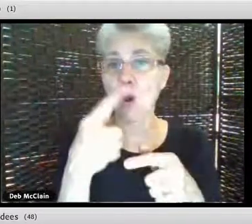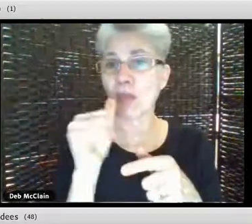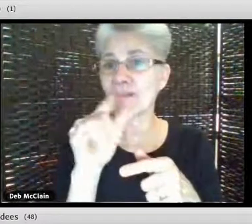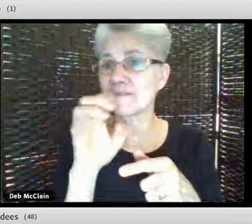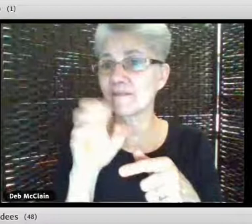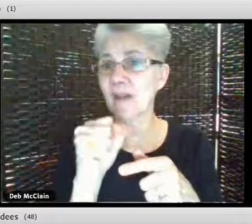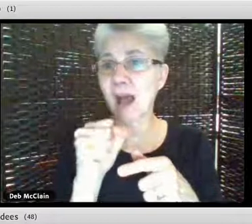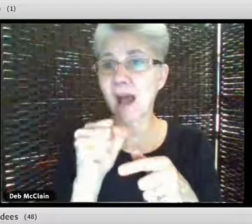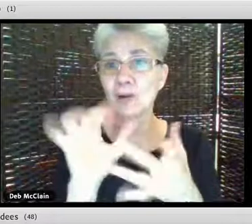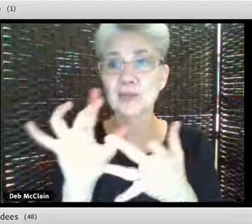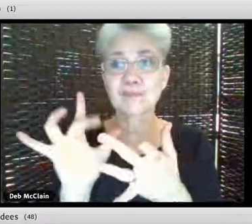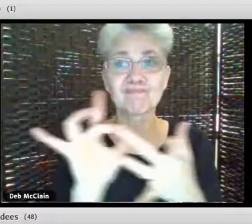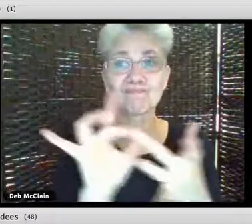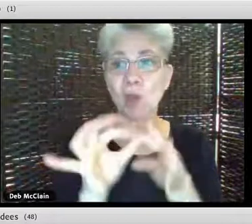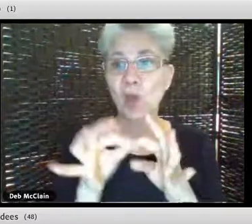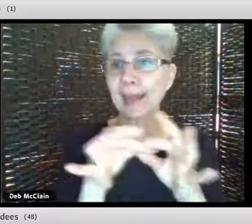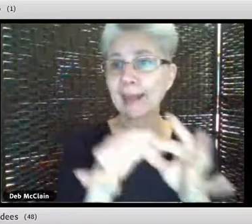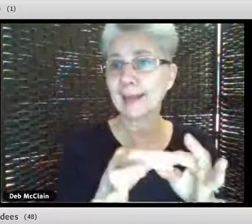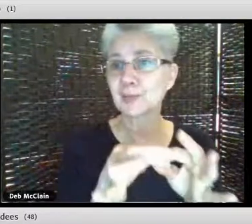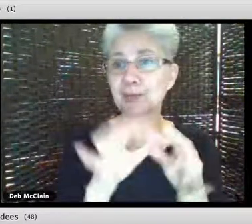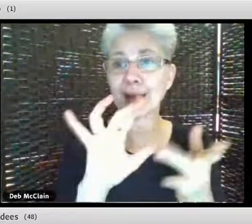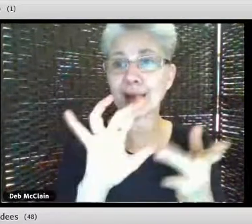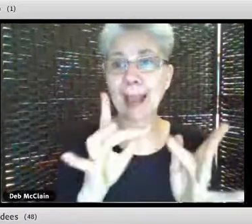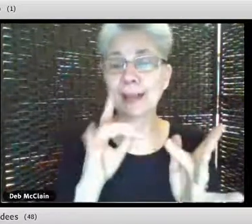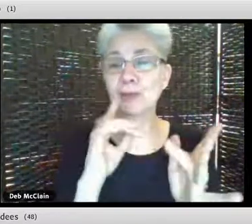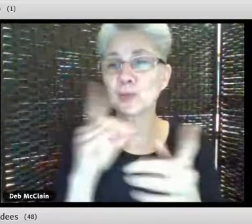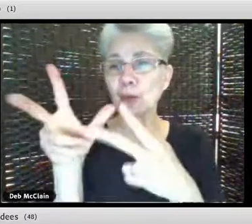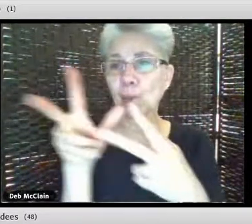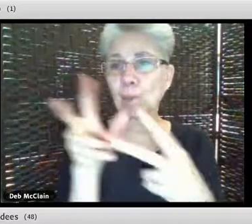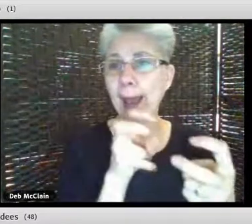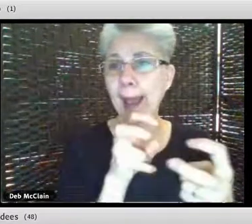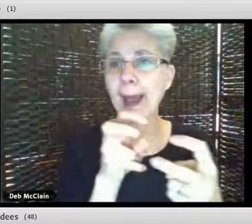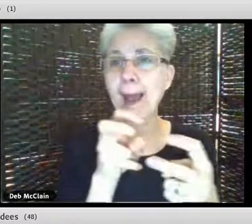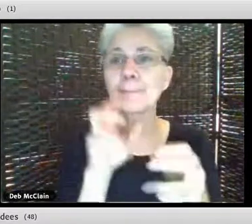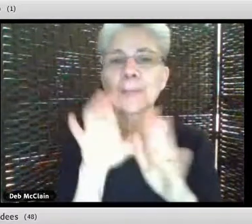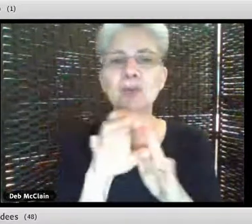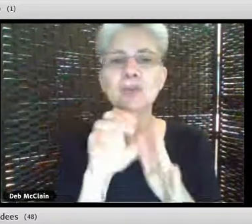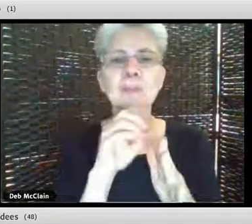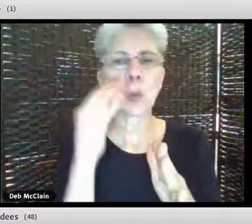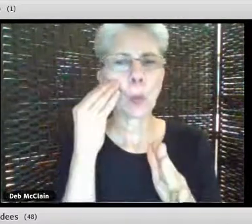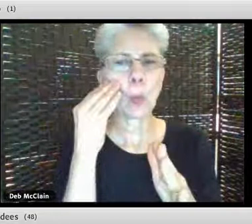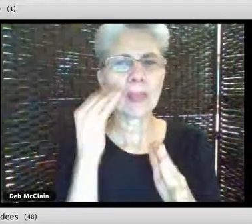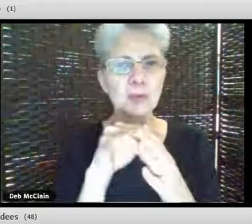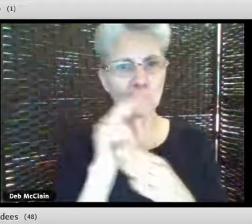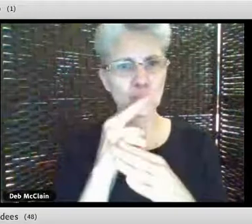and you've got all the access to all those files, you know, on the Internet, where you can grab pictures.